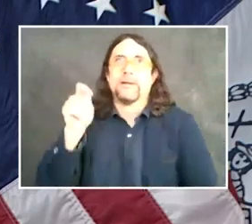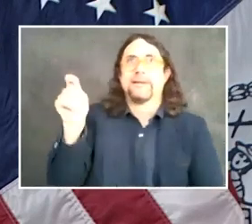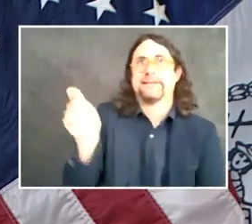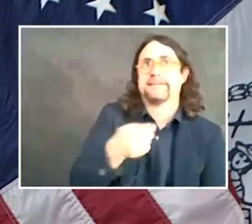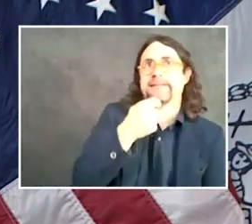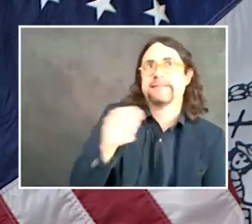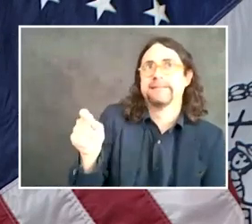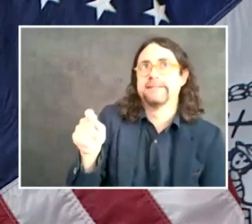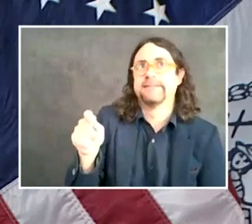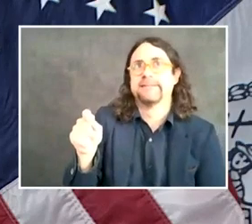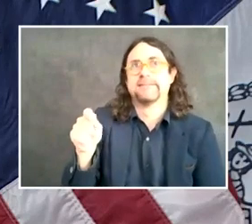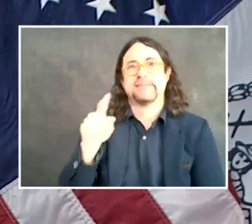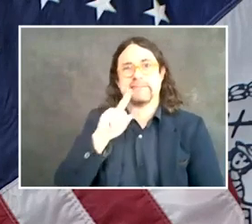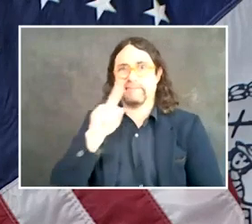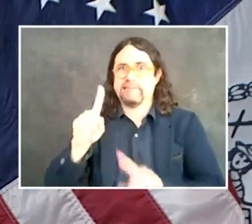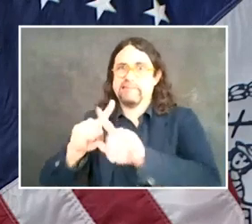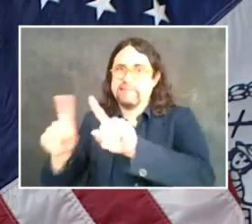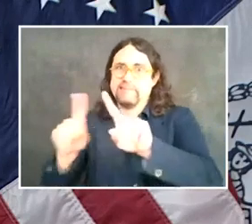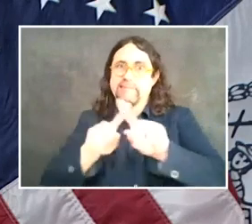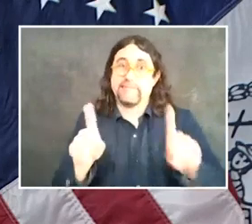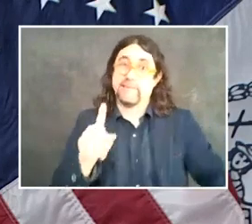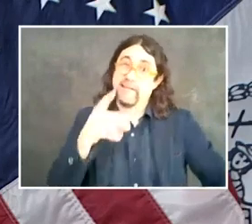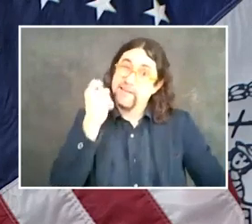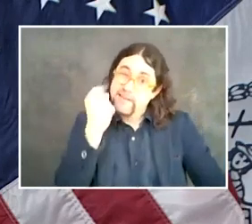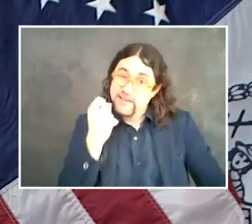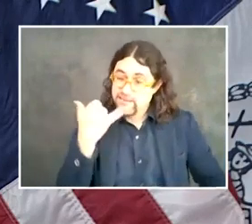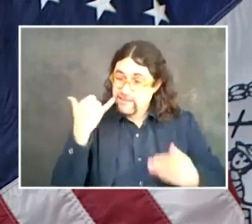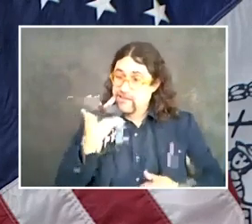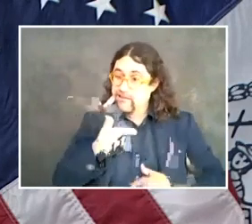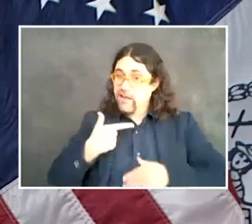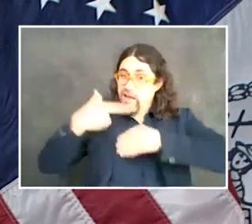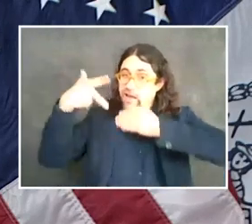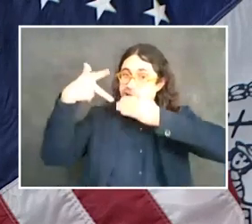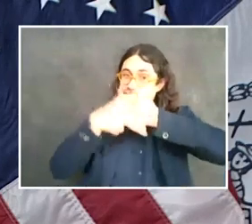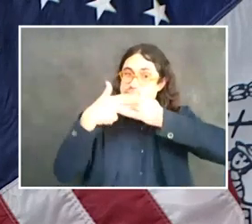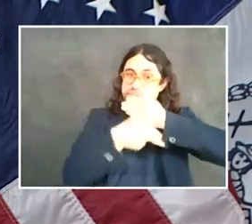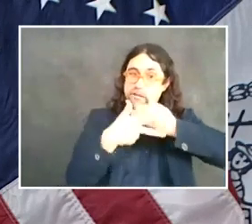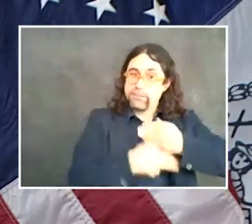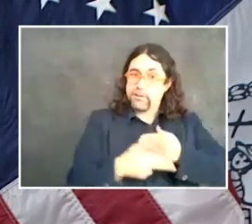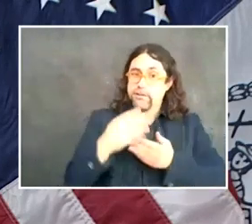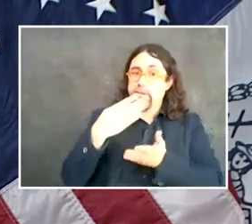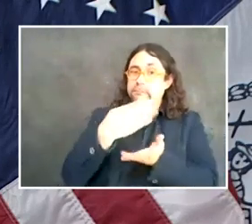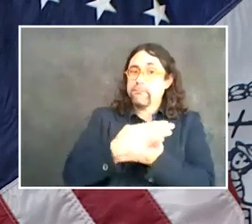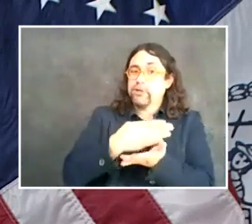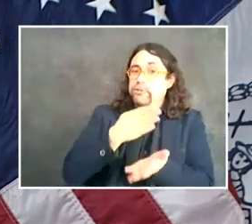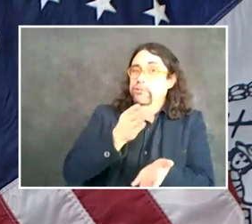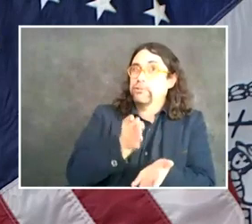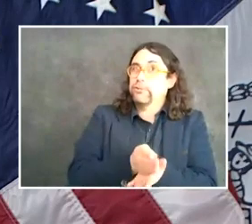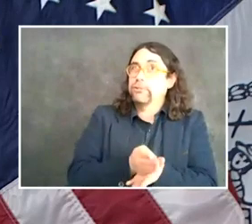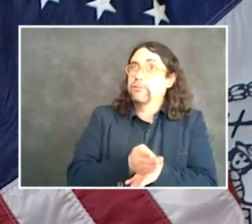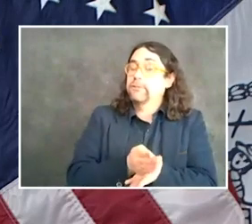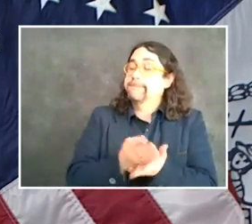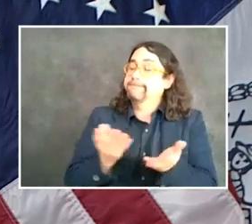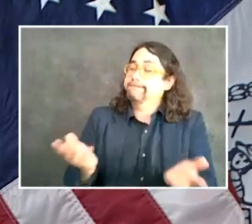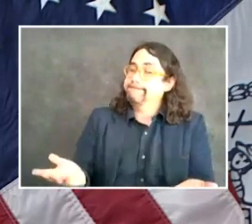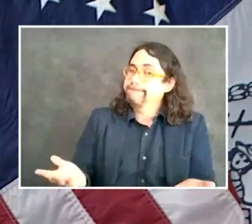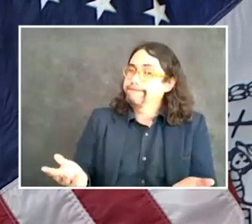WE AFFORD TO OPEN. THAT WILL BE ALL ABOUT WHAT HAPPENS WITH THE STIMULOUS IN WASHINGTON AND WHETHER WE HAVE